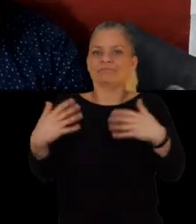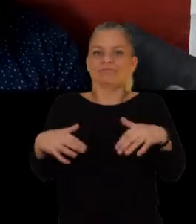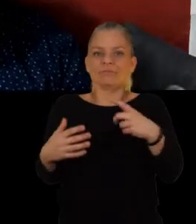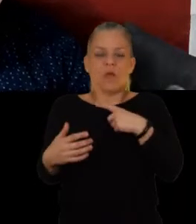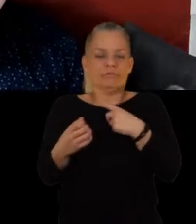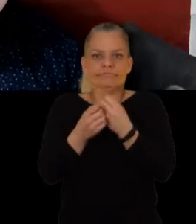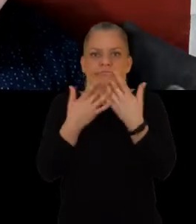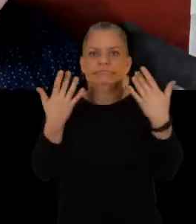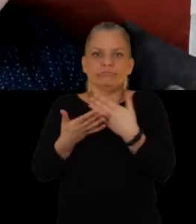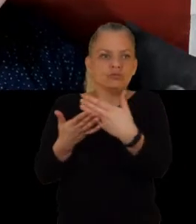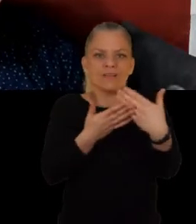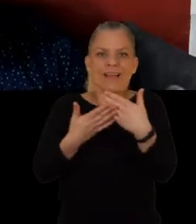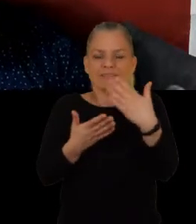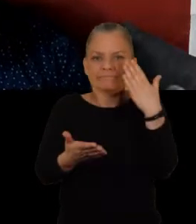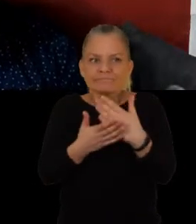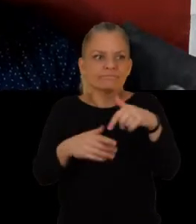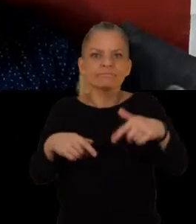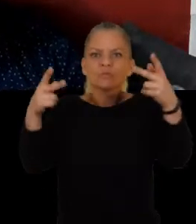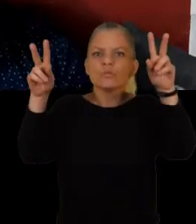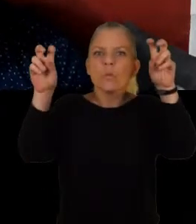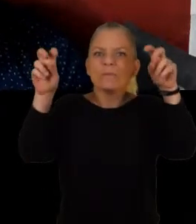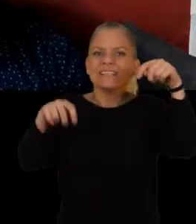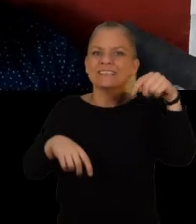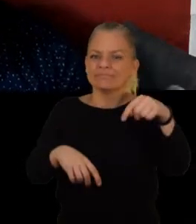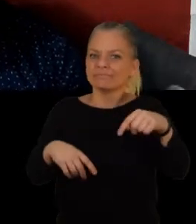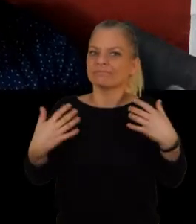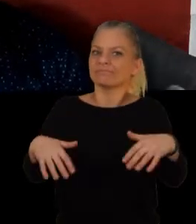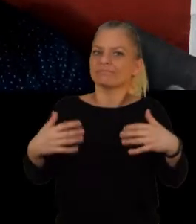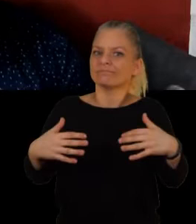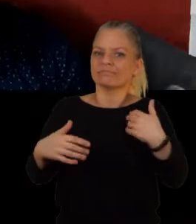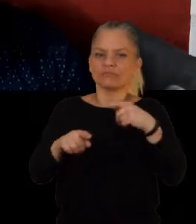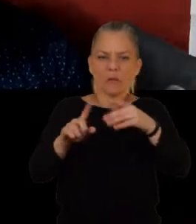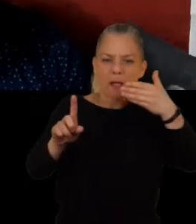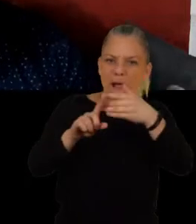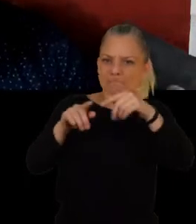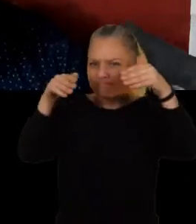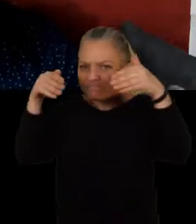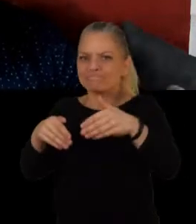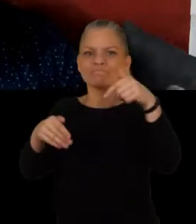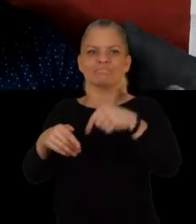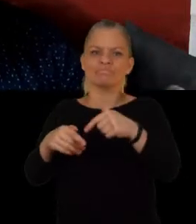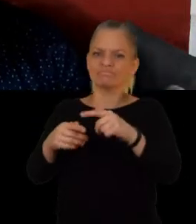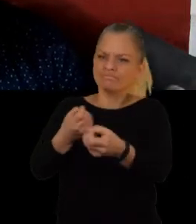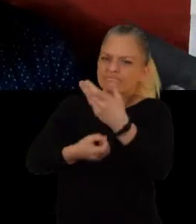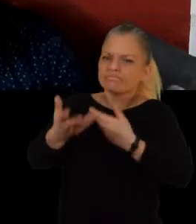i think it's because we have lots to share and it's exciting this um topics but but anyway we'll